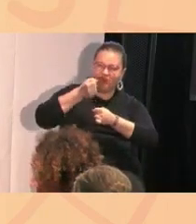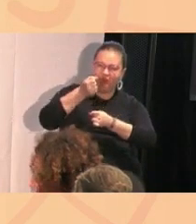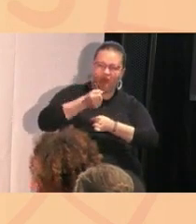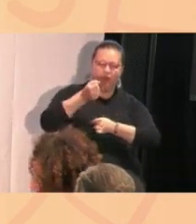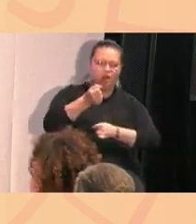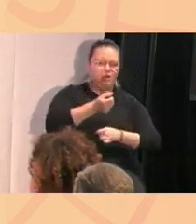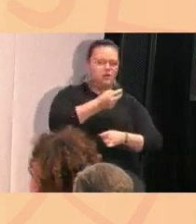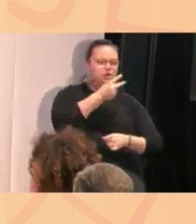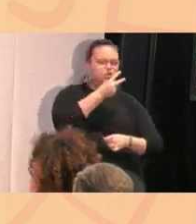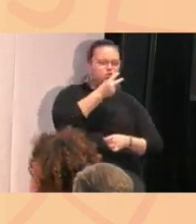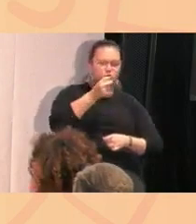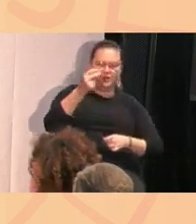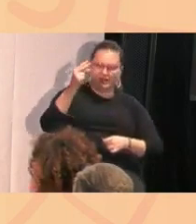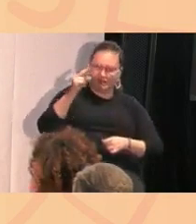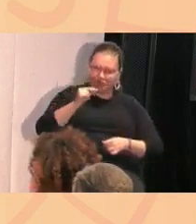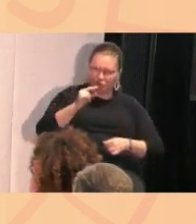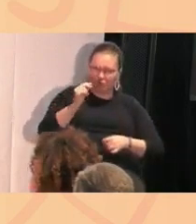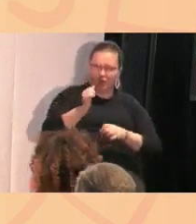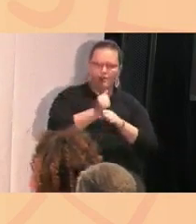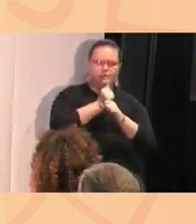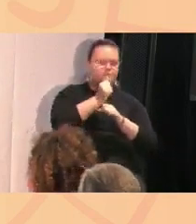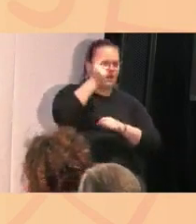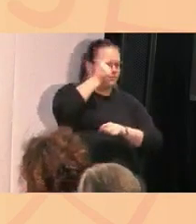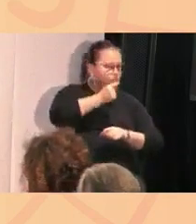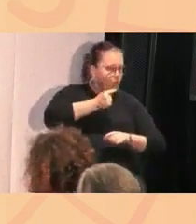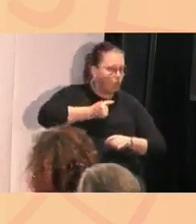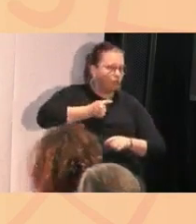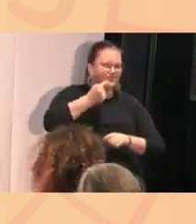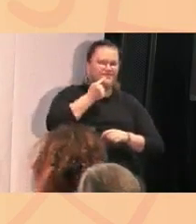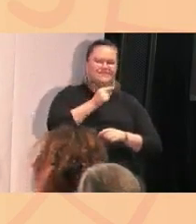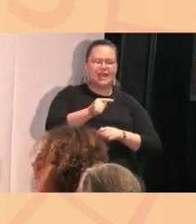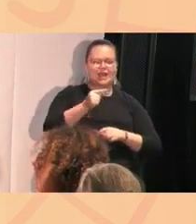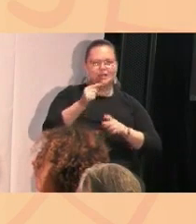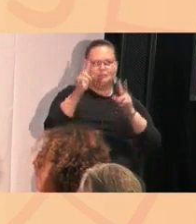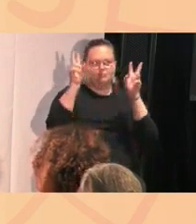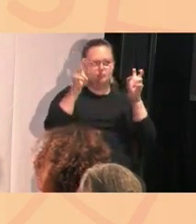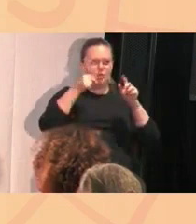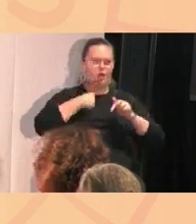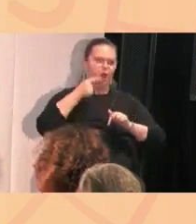obtained from anonymous sources about the 2004 Palm Island riots.